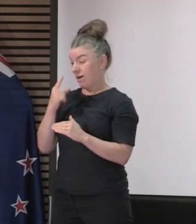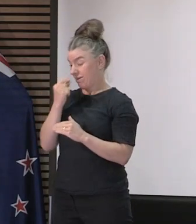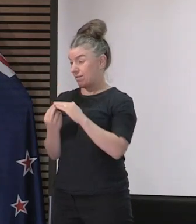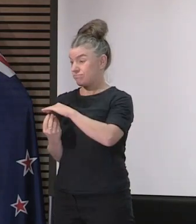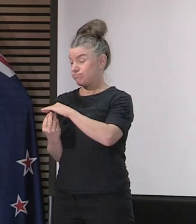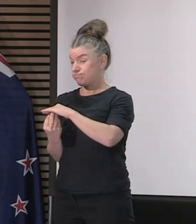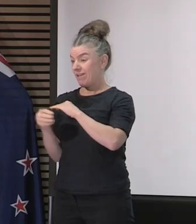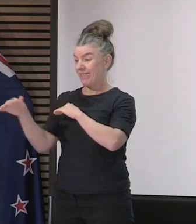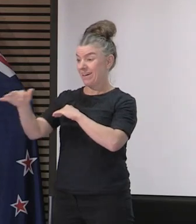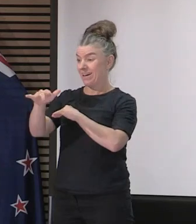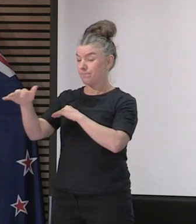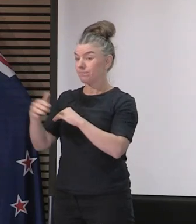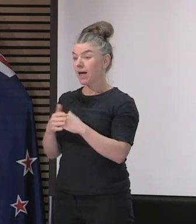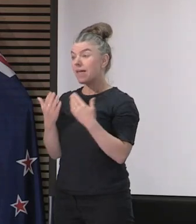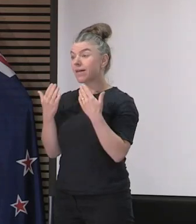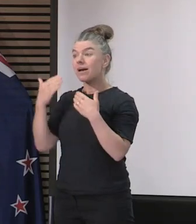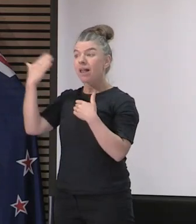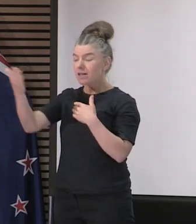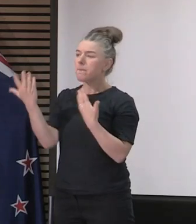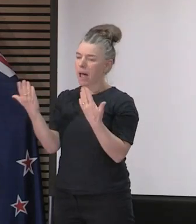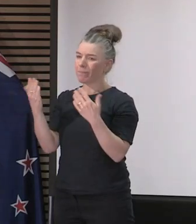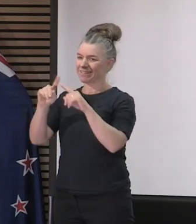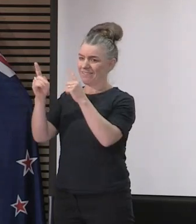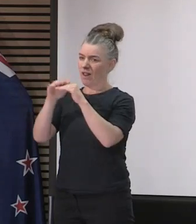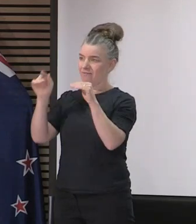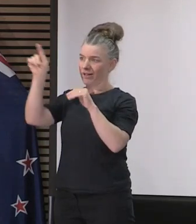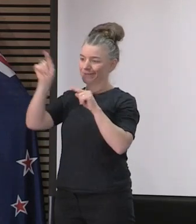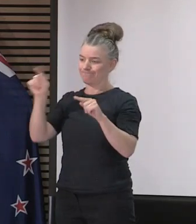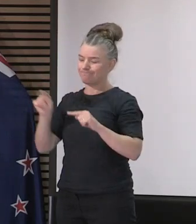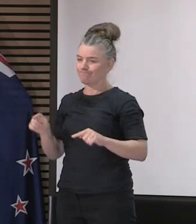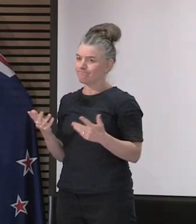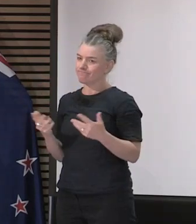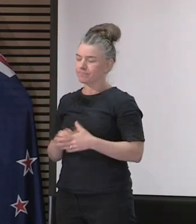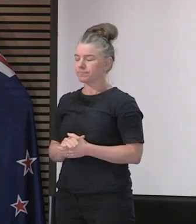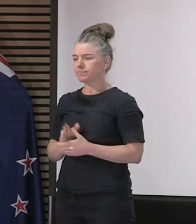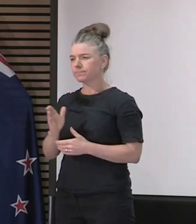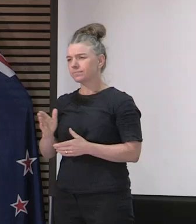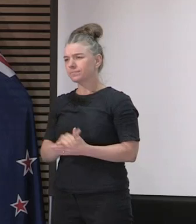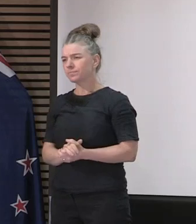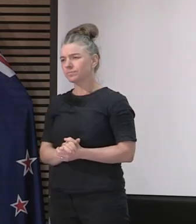position, currently, to keep everybody under level three. The regional differentiation